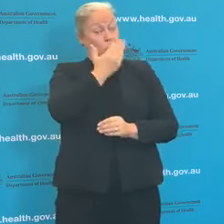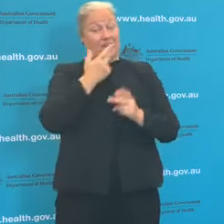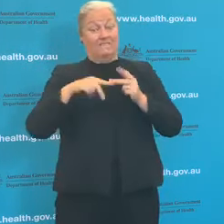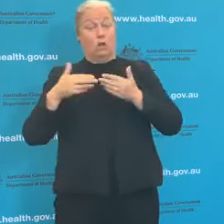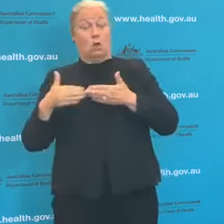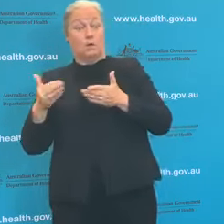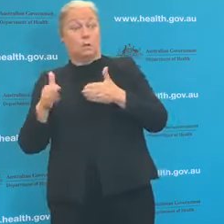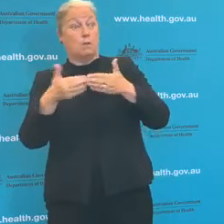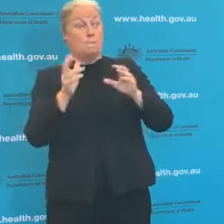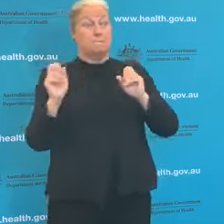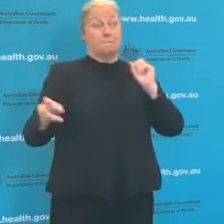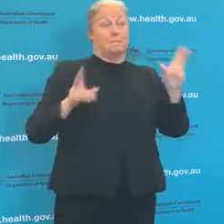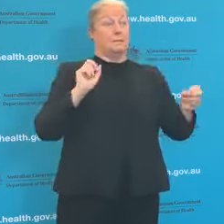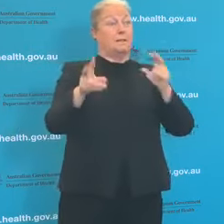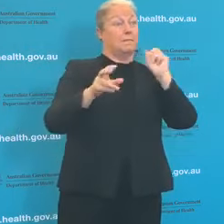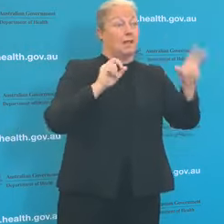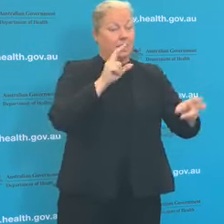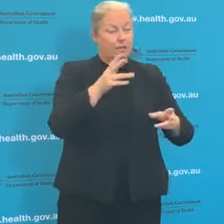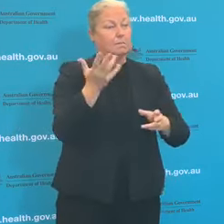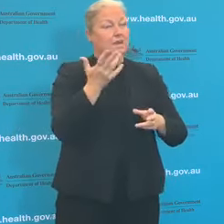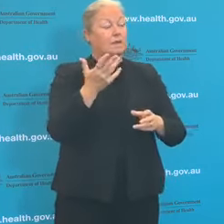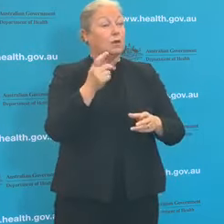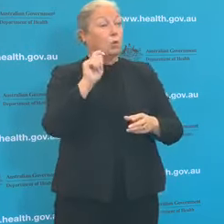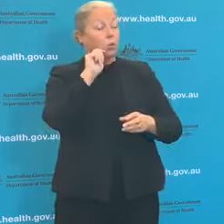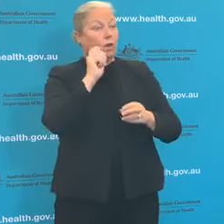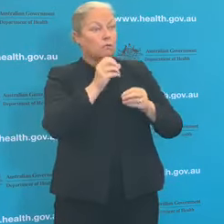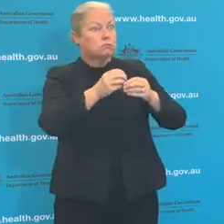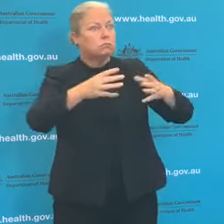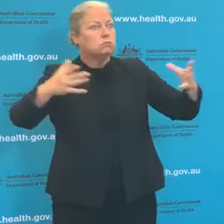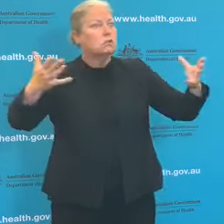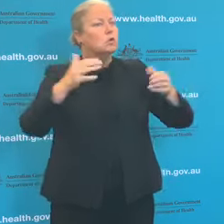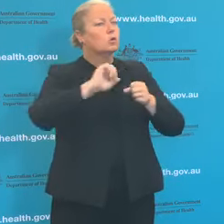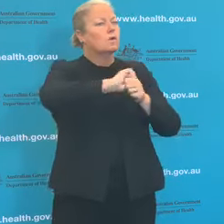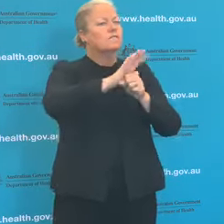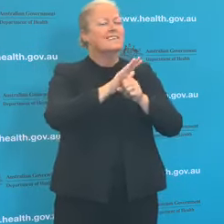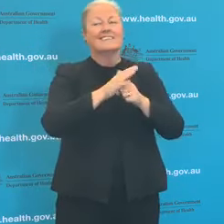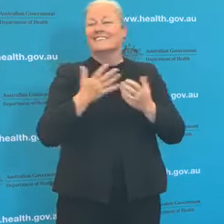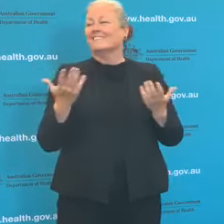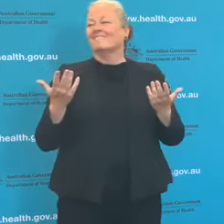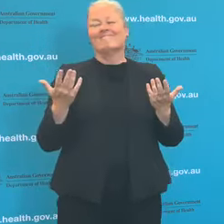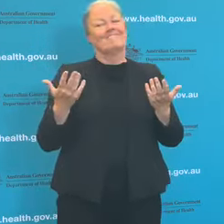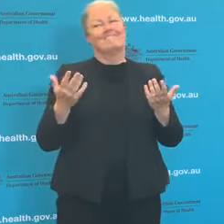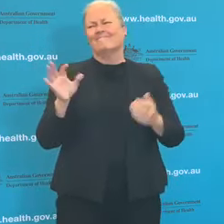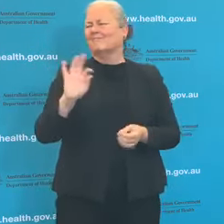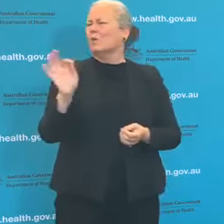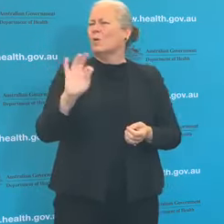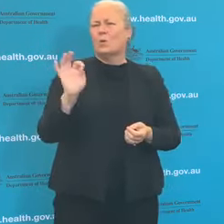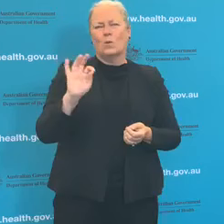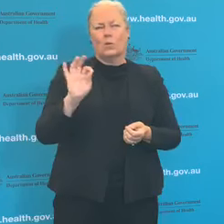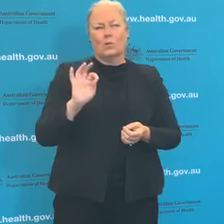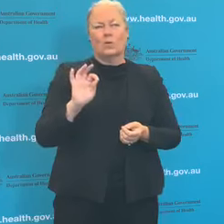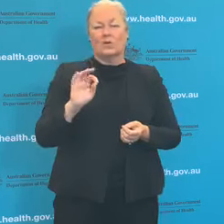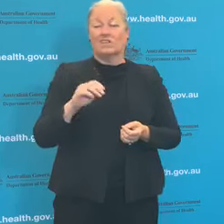No, because we have no real evidence that schools are a driver of transmission. So it's not